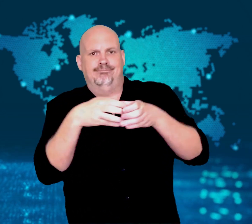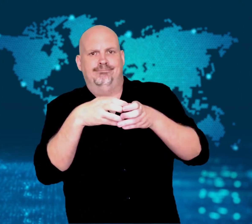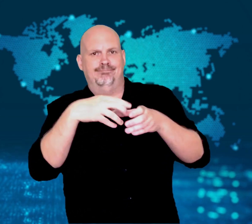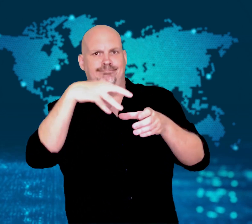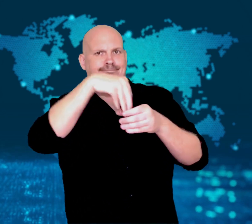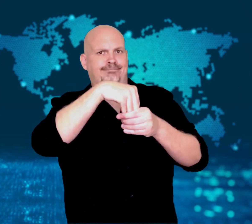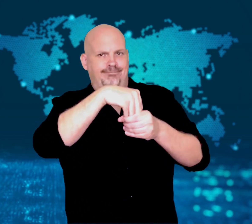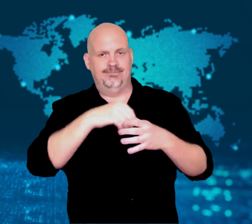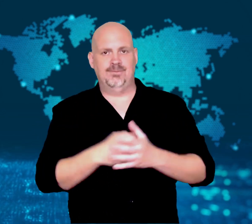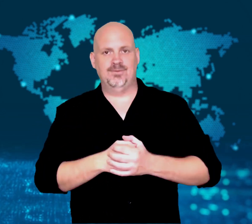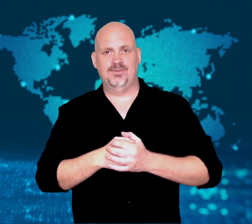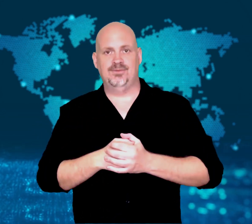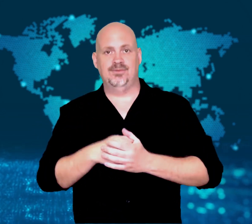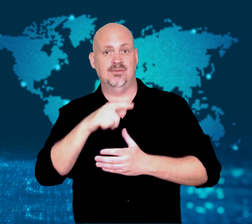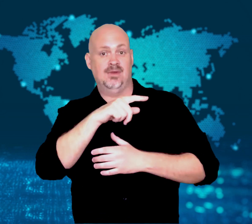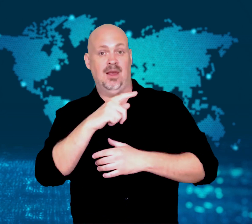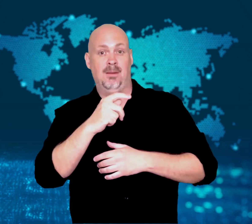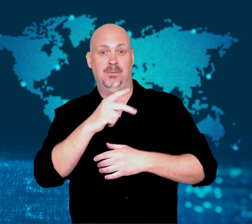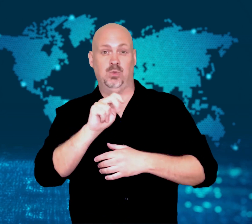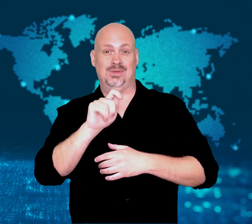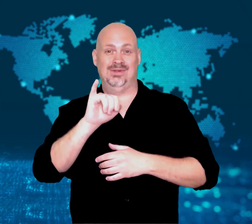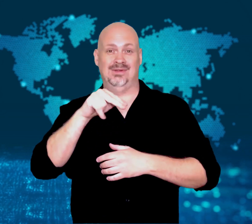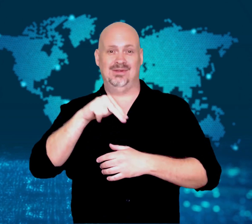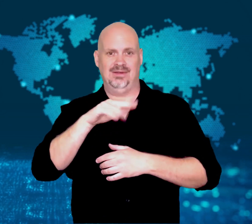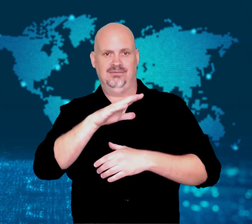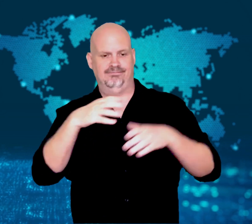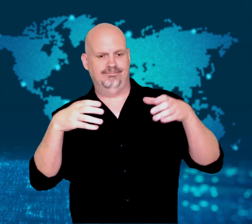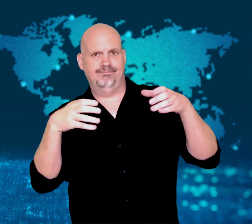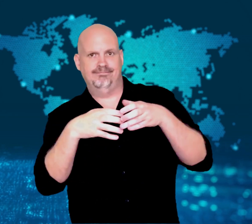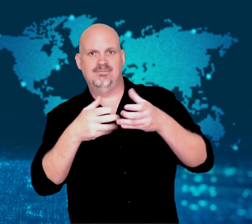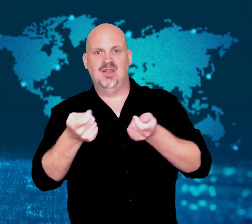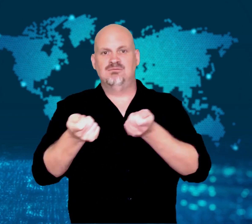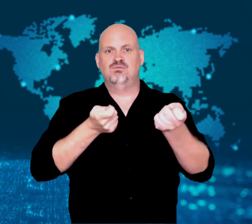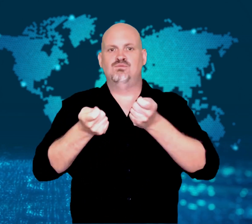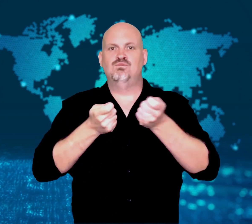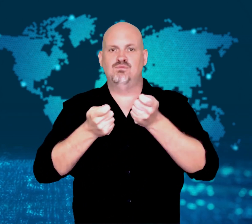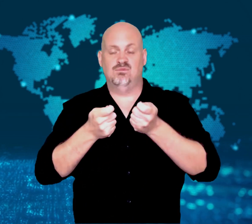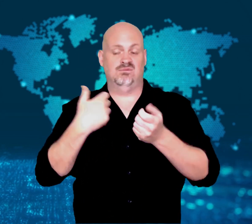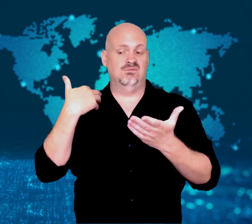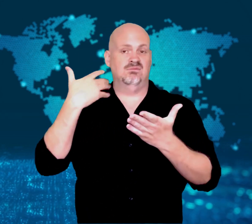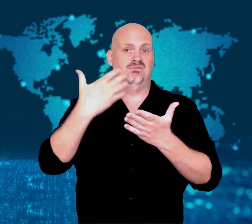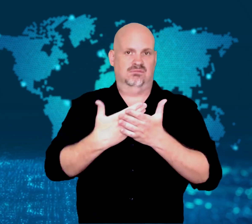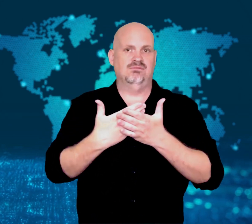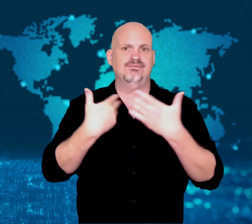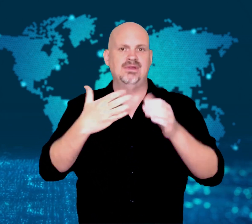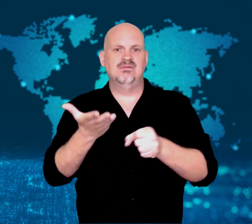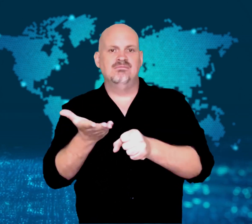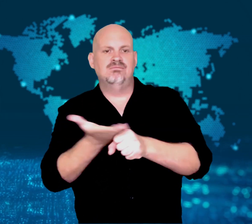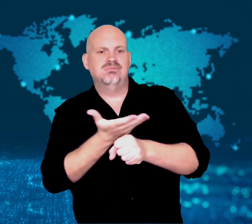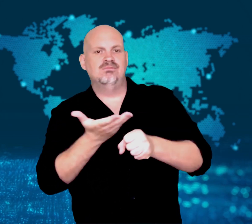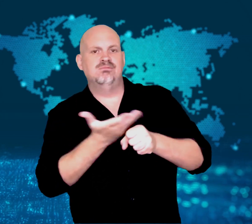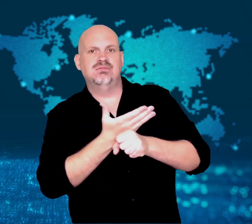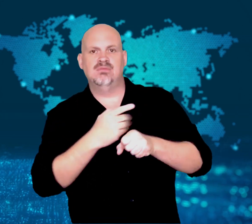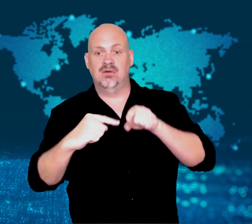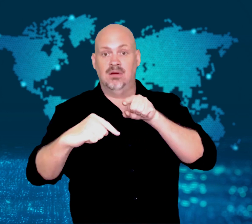Since the Putin regime has been responsible for the deaths